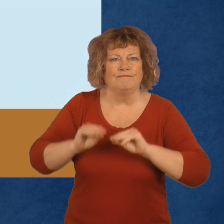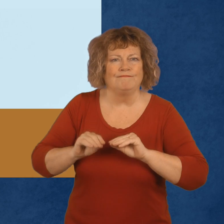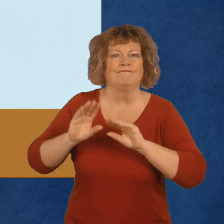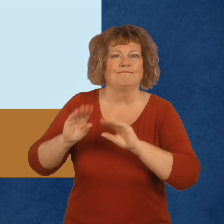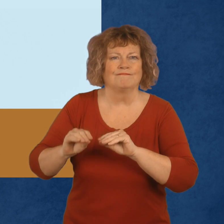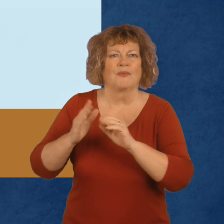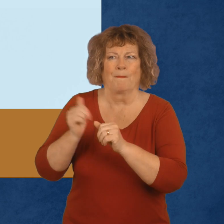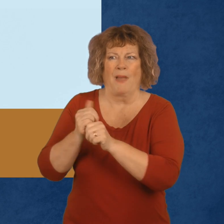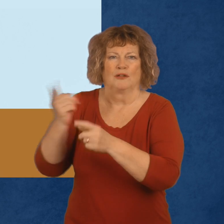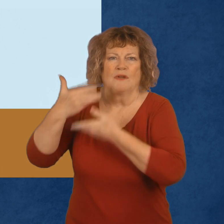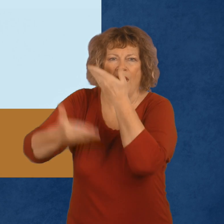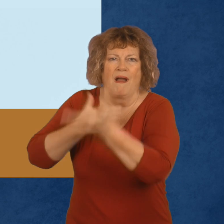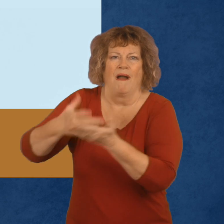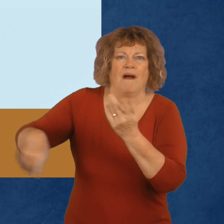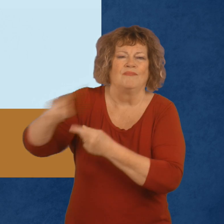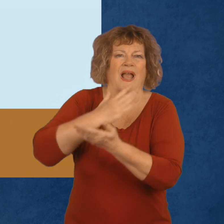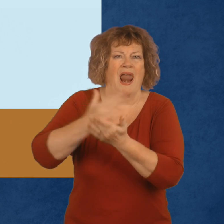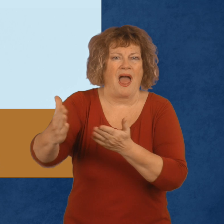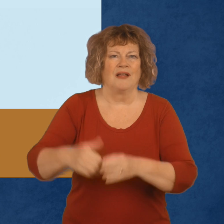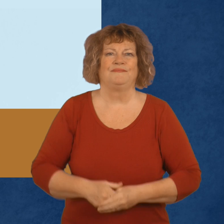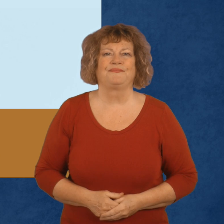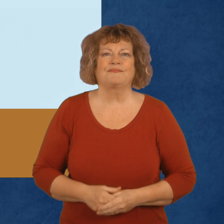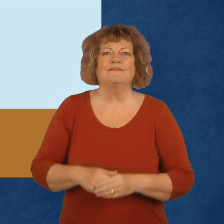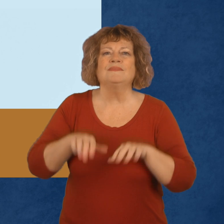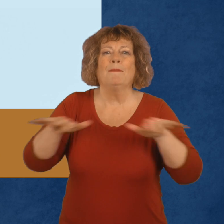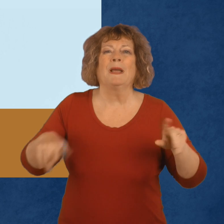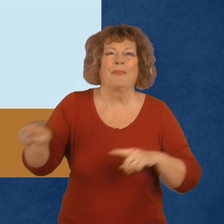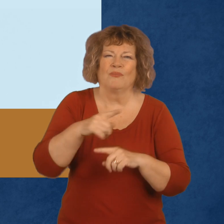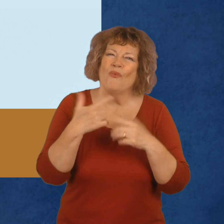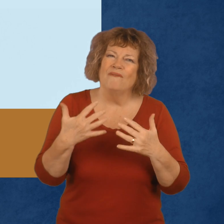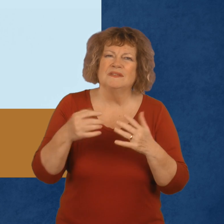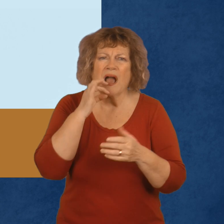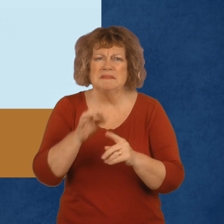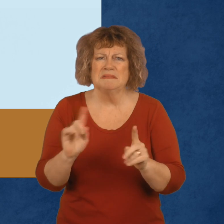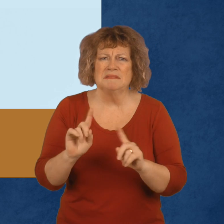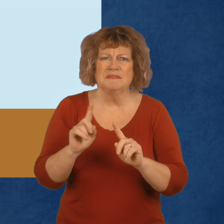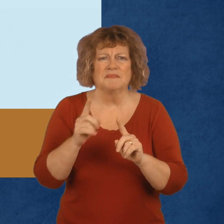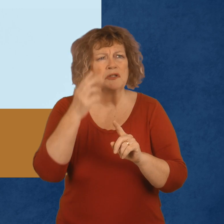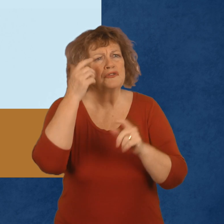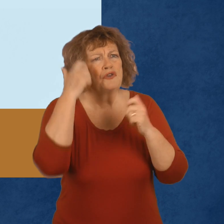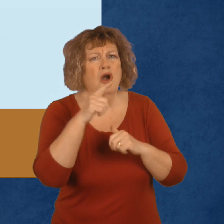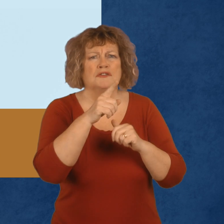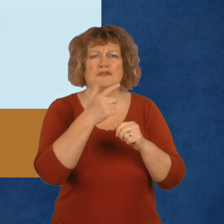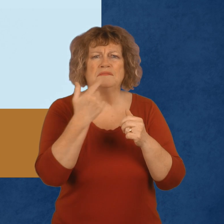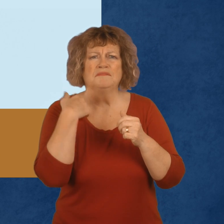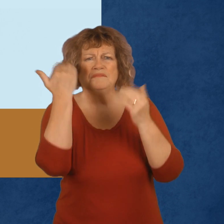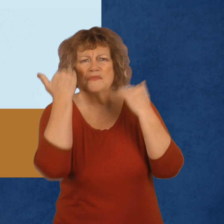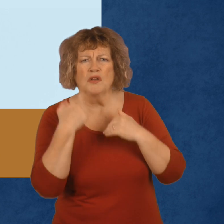People often ask what they should call the judge and panel members. The fact that it’s a formal hearing means that you should call them